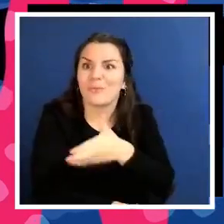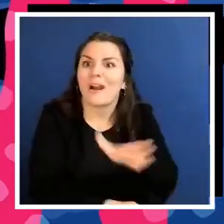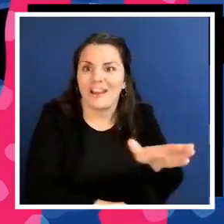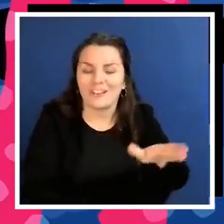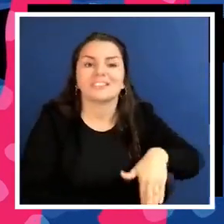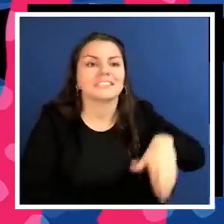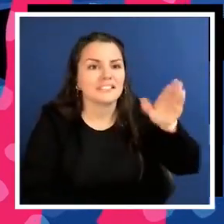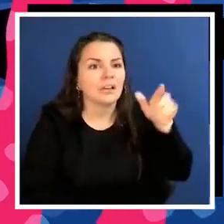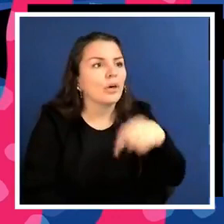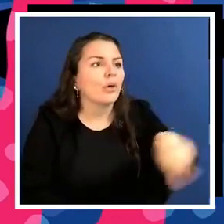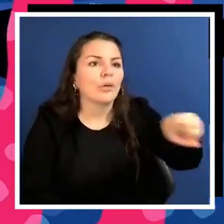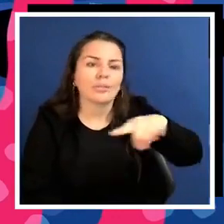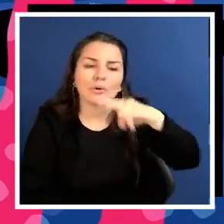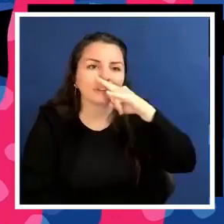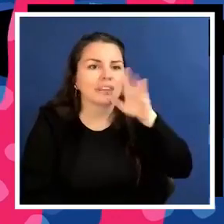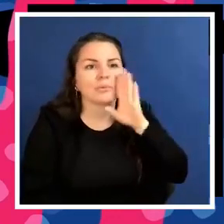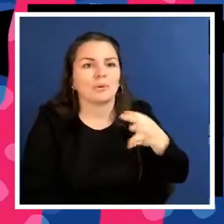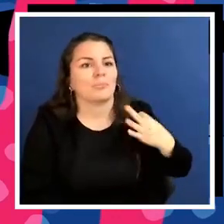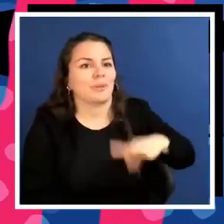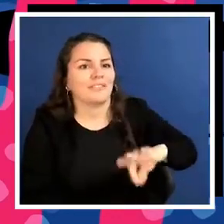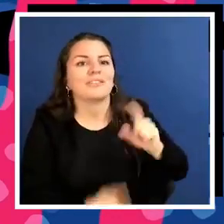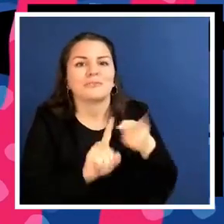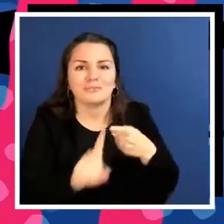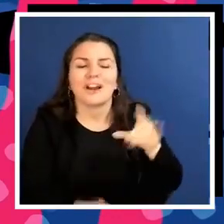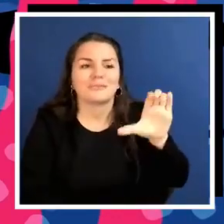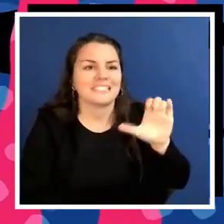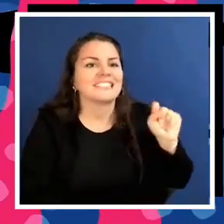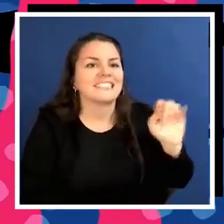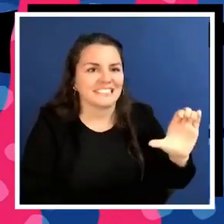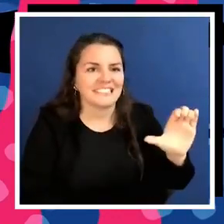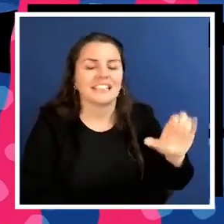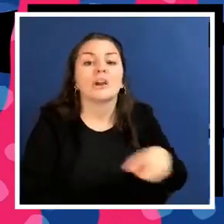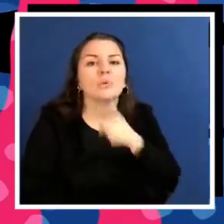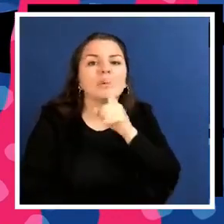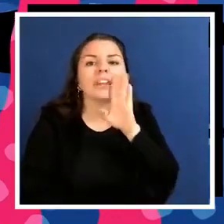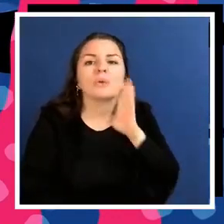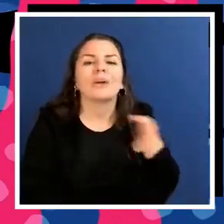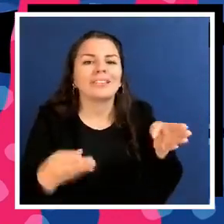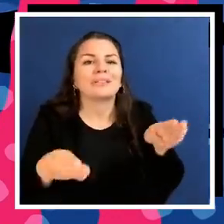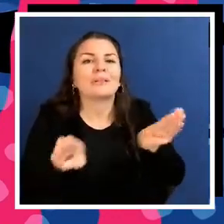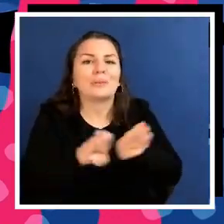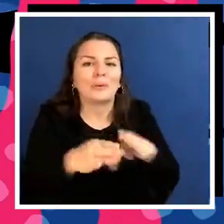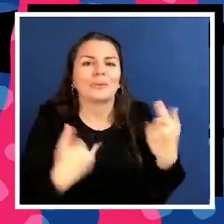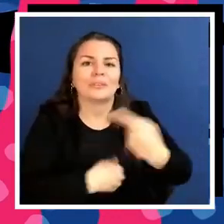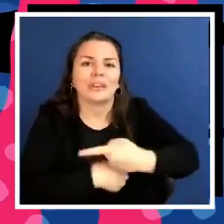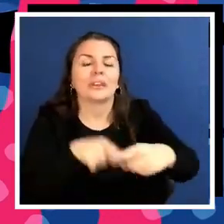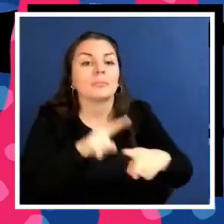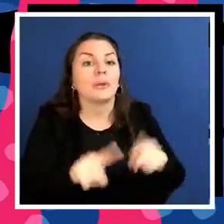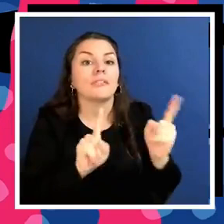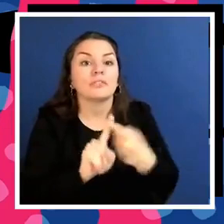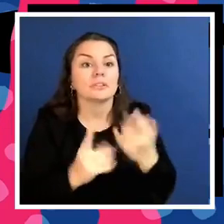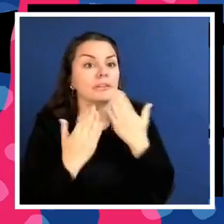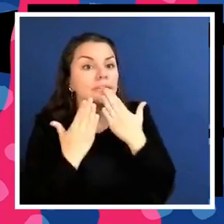CHICAGO CHILDREN'S CHOIR. A LOT OF MY LIFELONG FRIENDS WEWE IN N AT C CIRIR GWIWINGUP.